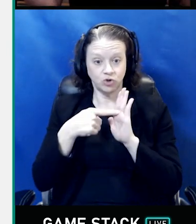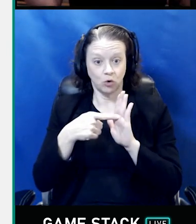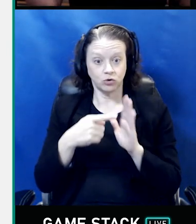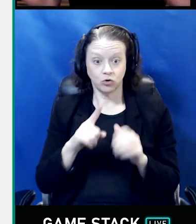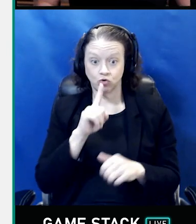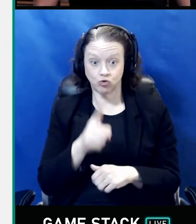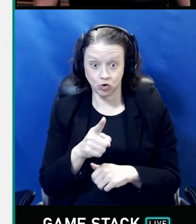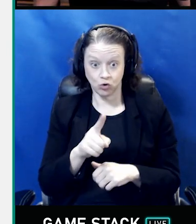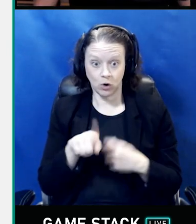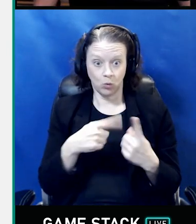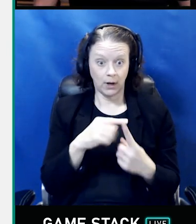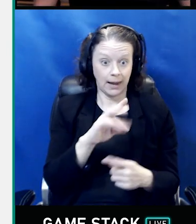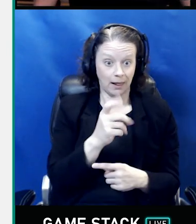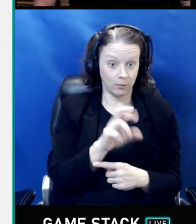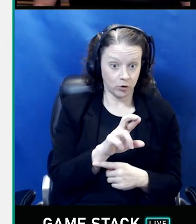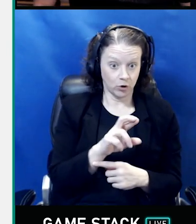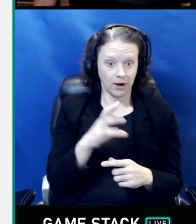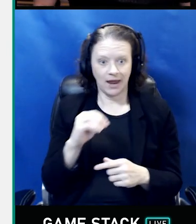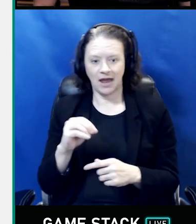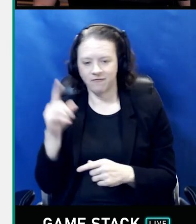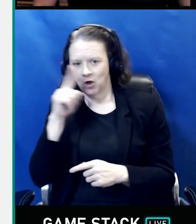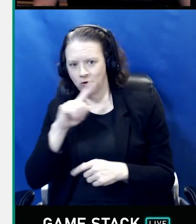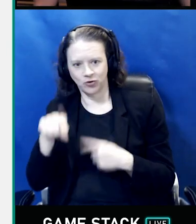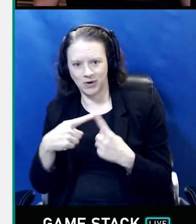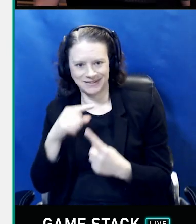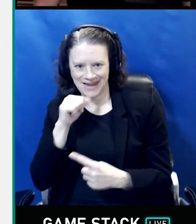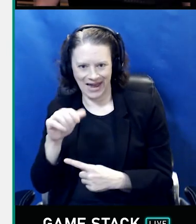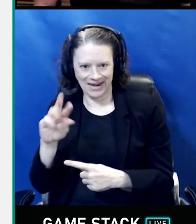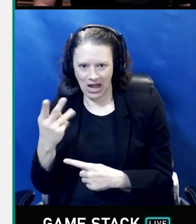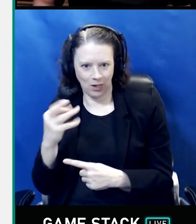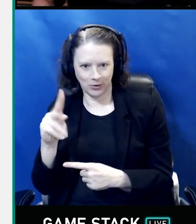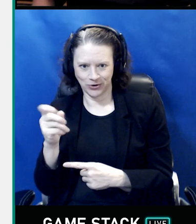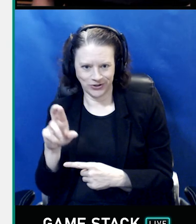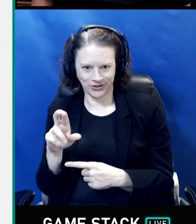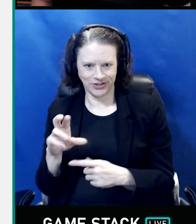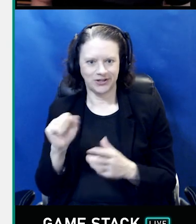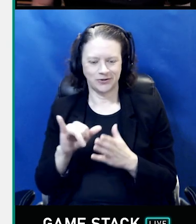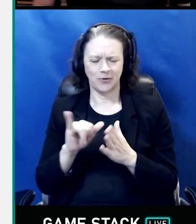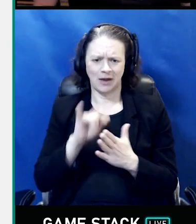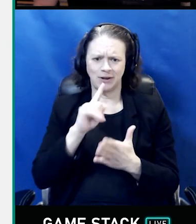It's just that simple. And we found this to be so useful that we did one of those emulation things